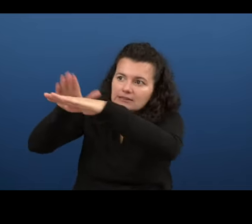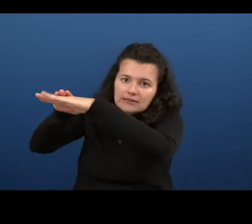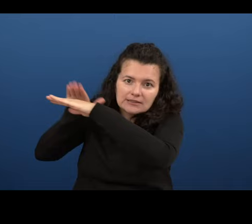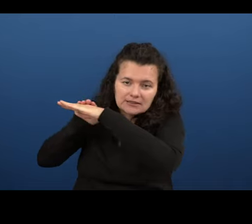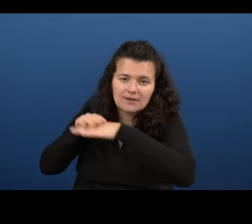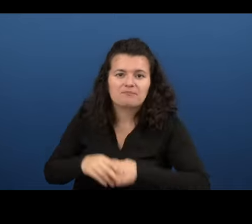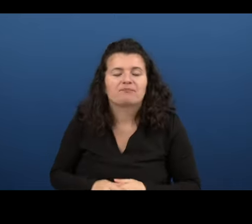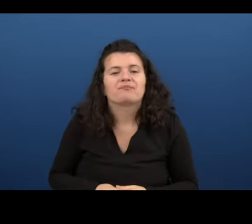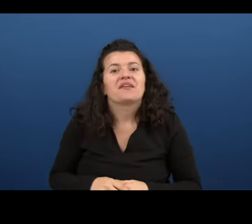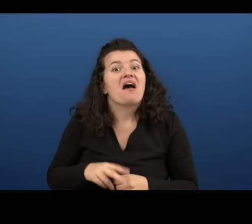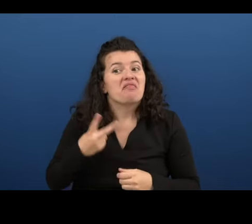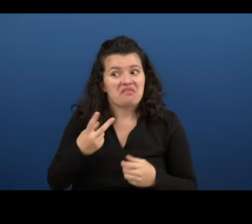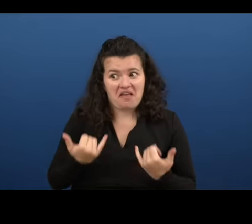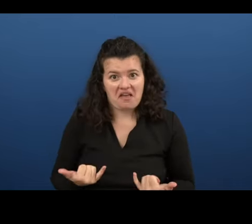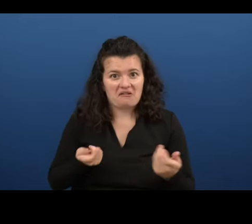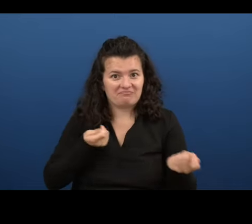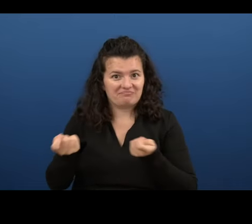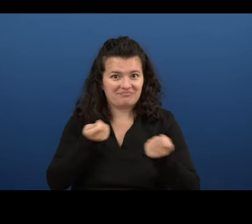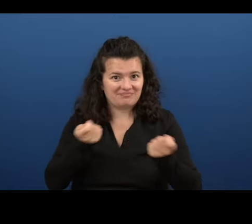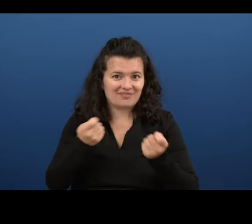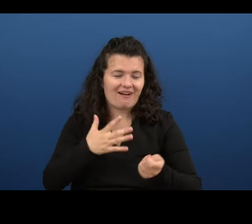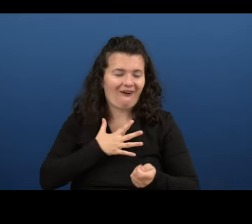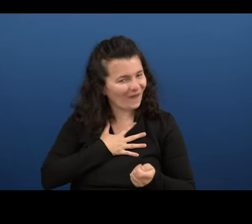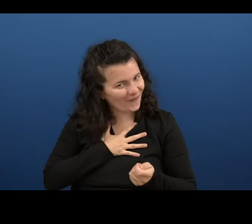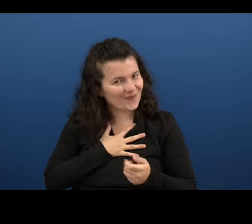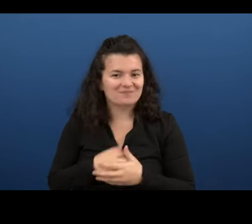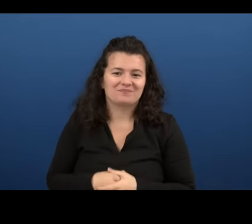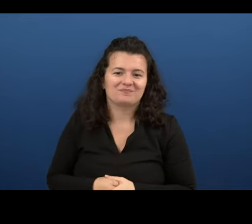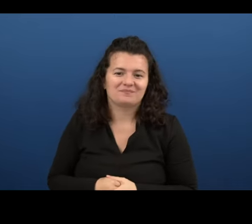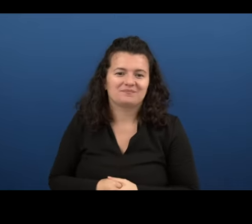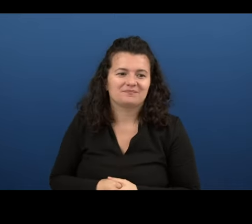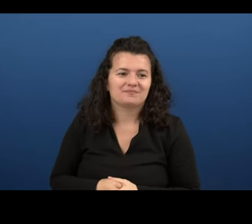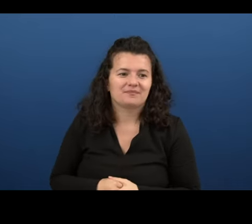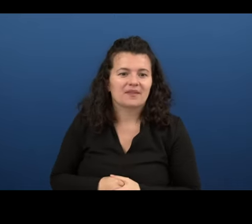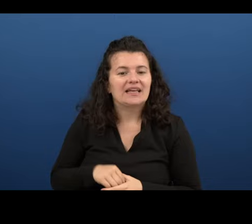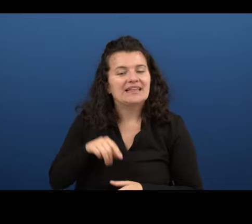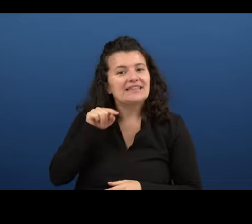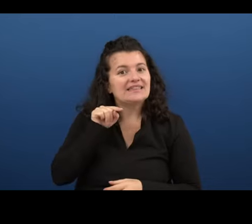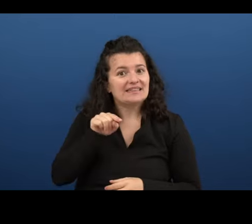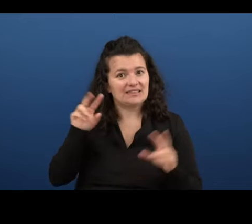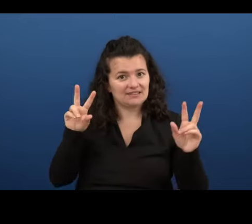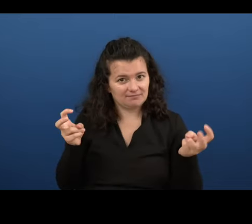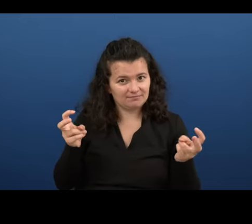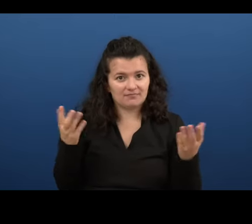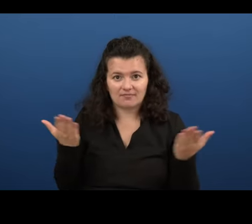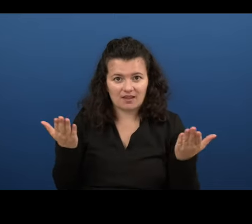session of the ILOGVDN regional conference. This session will aim at presenting and promoting